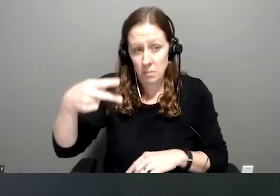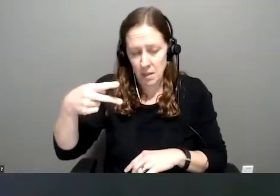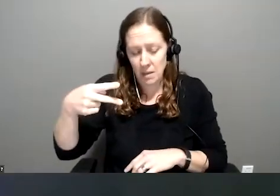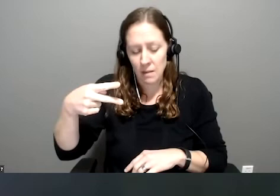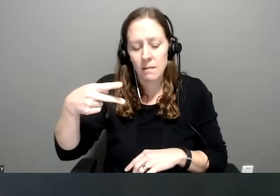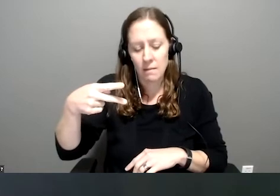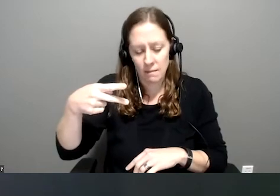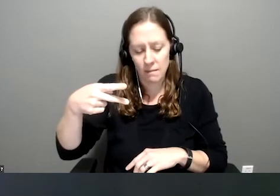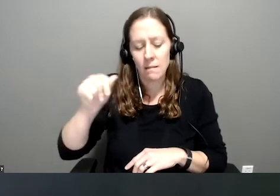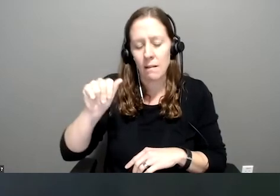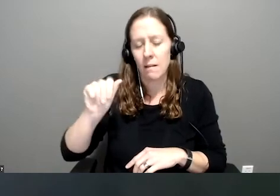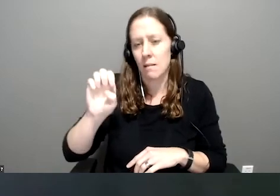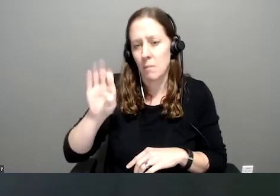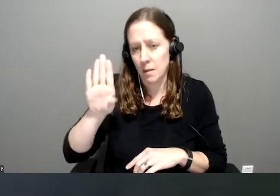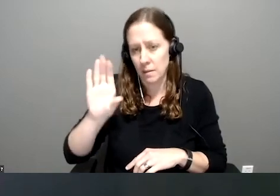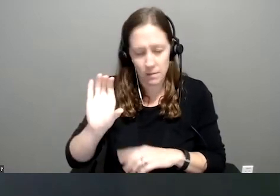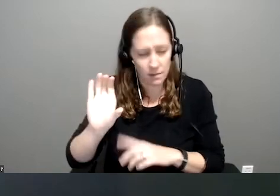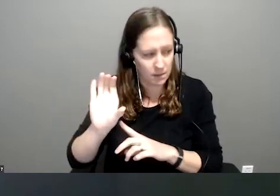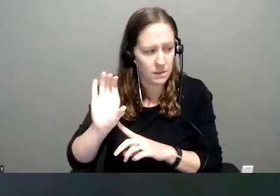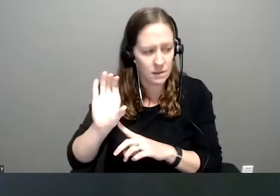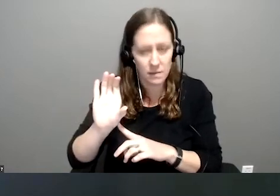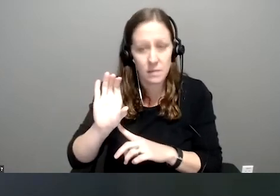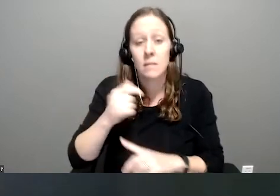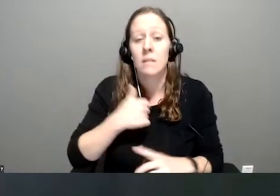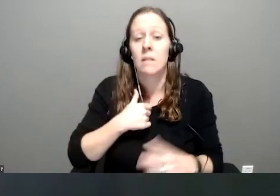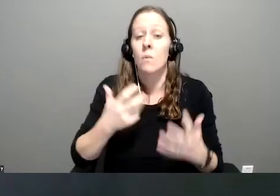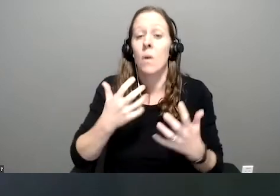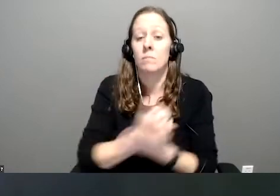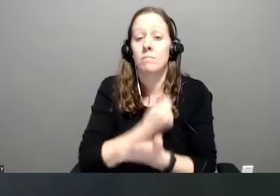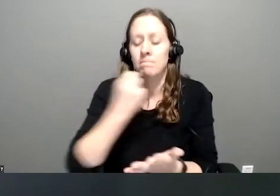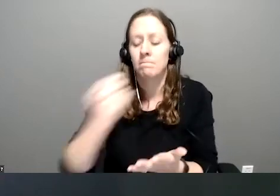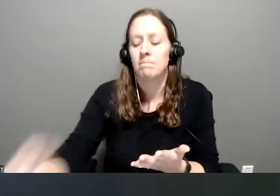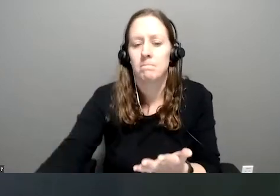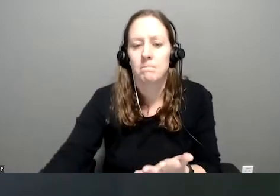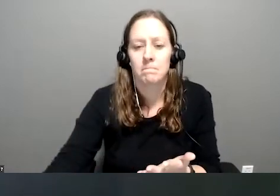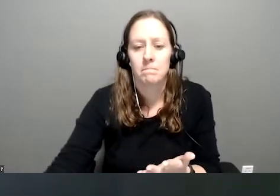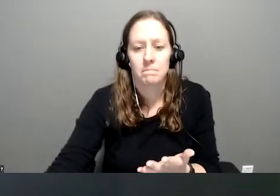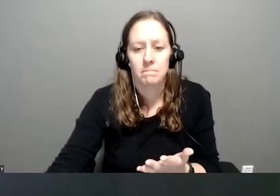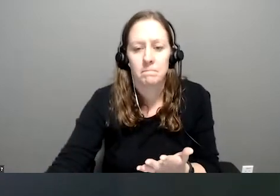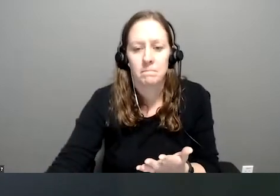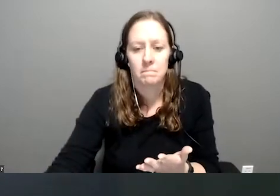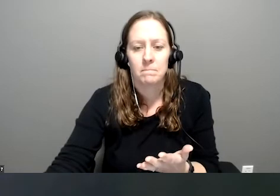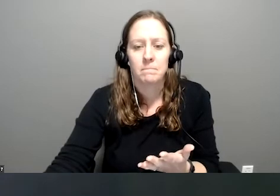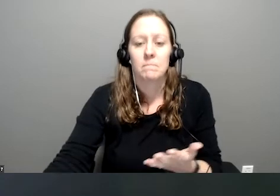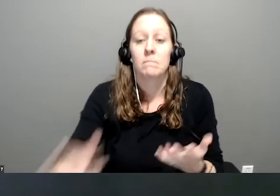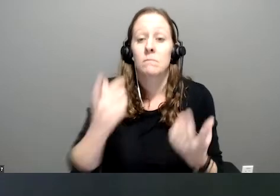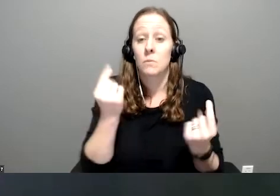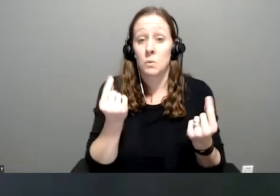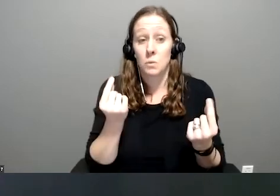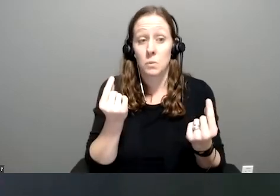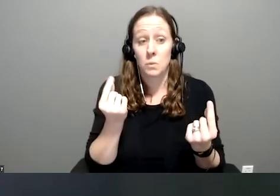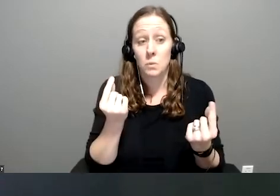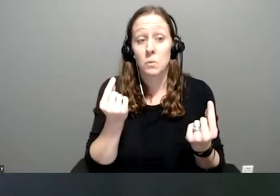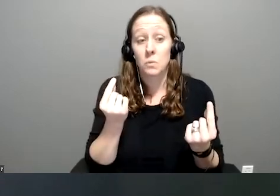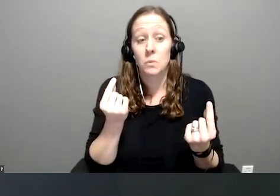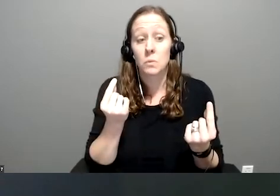organizations. I would like to take this time to thank all the organizations, all the organizers